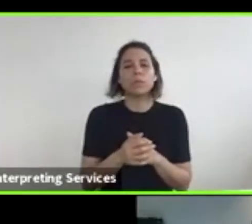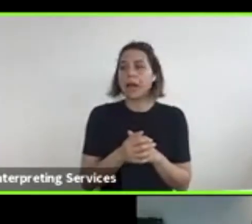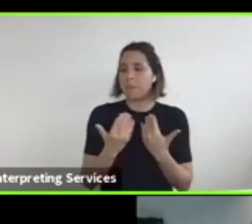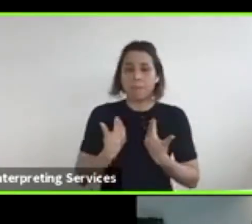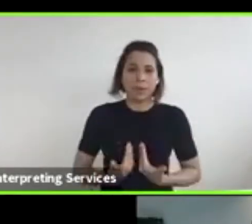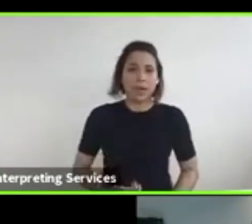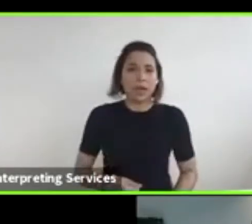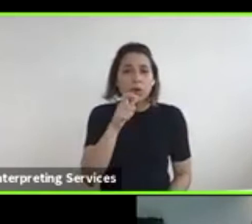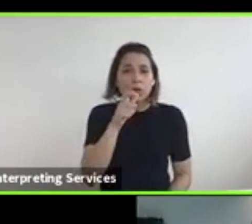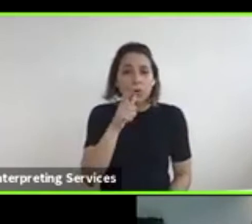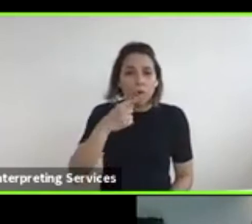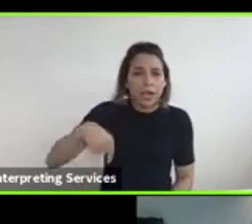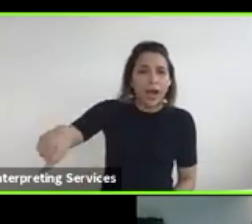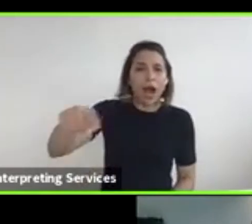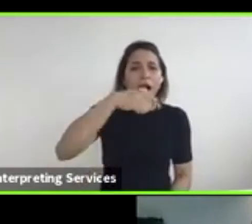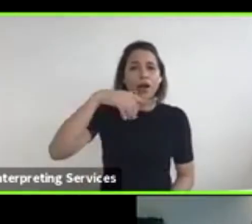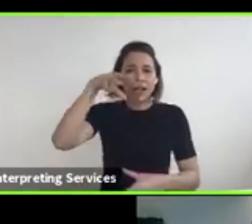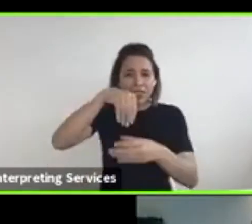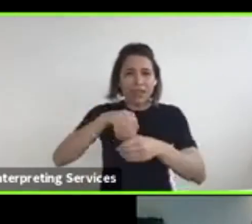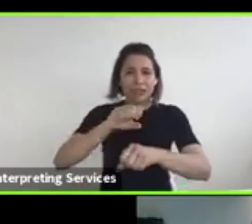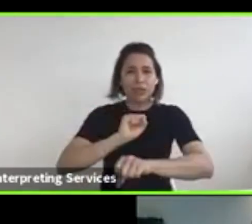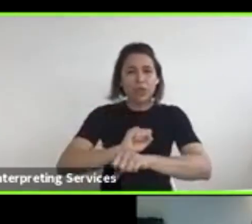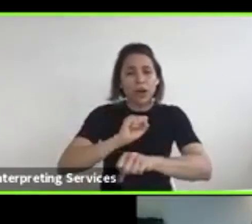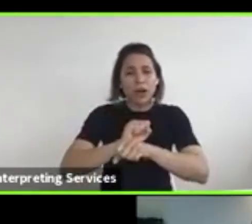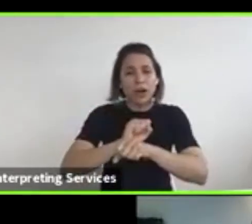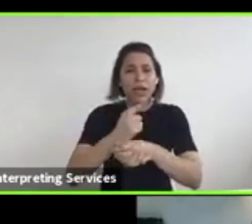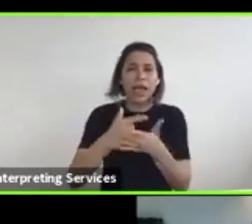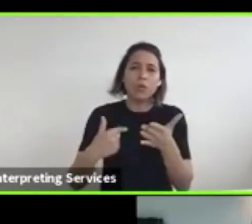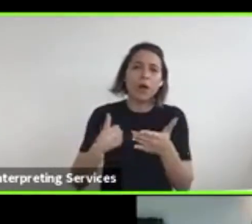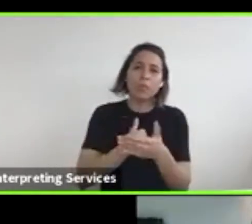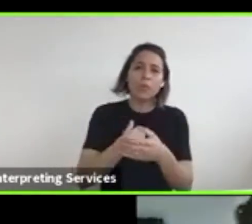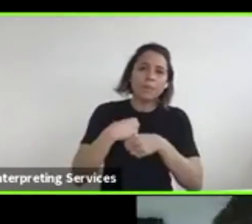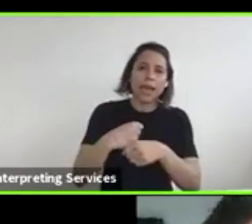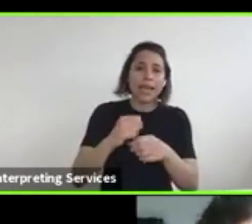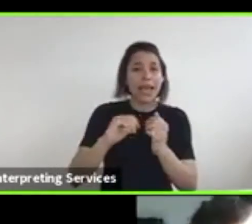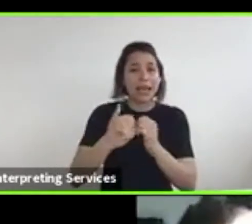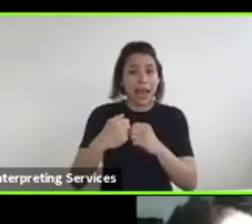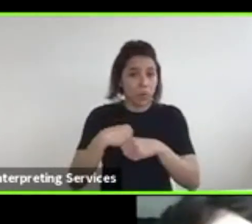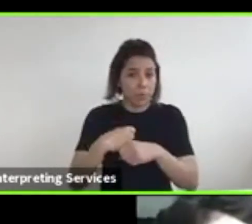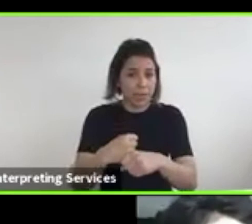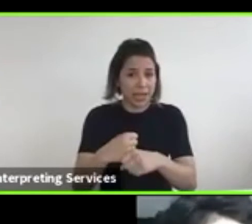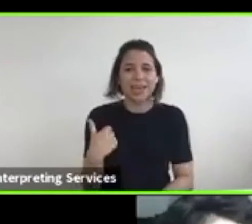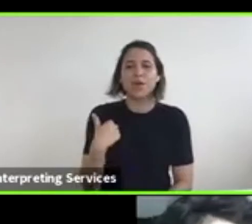WORK, THAT WE MAKE, AND BE BEING WHO WE ARE IN HOW WE MAKE IT, WE, AND HERE, I REALLY,